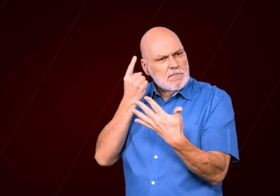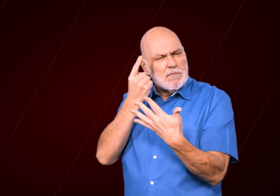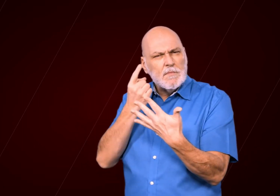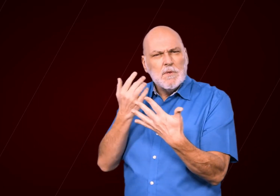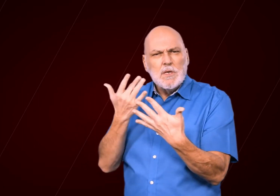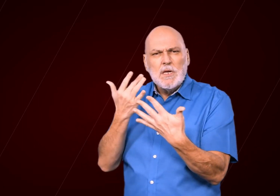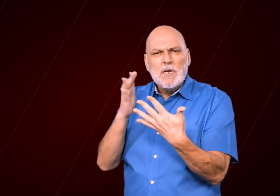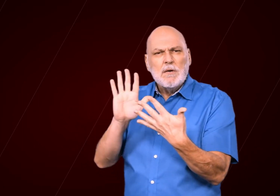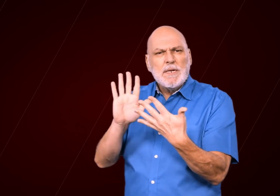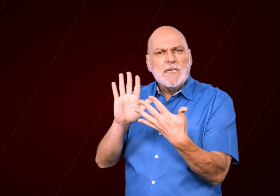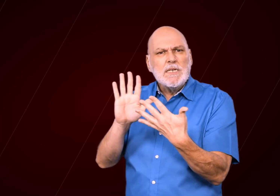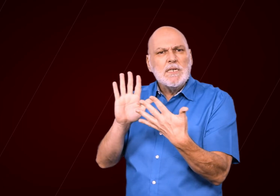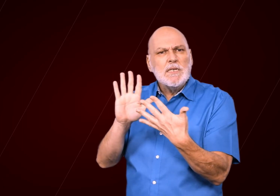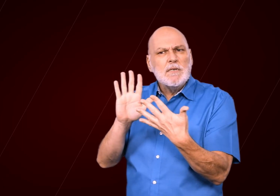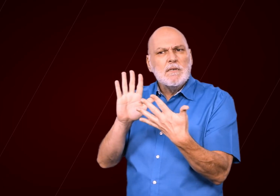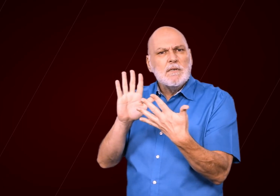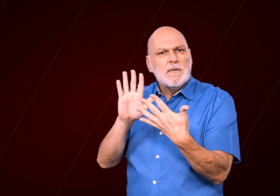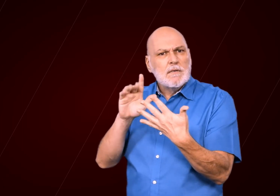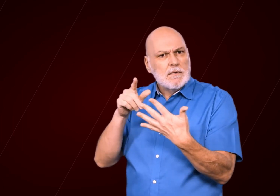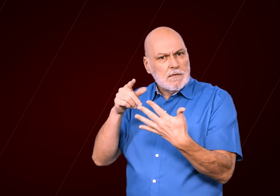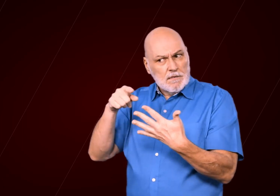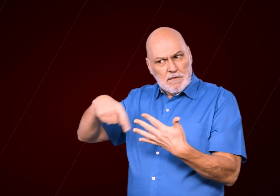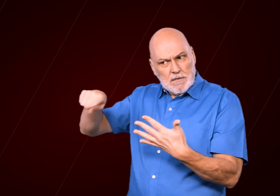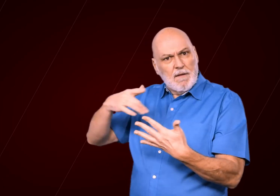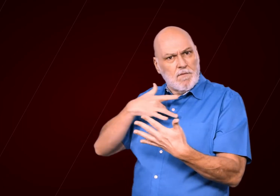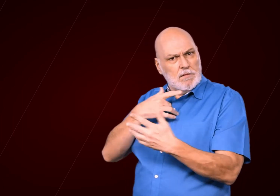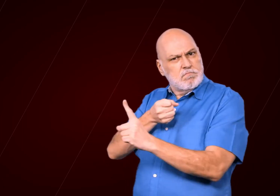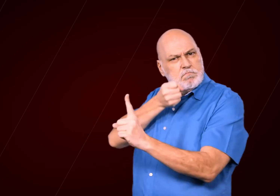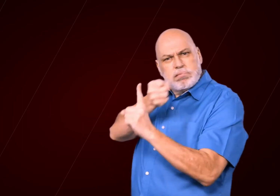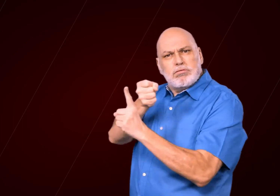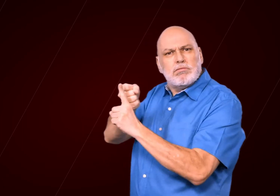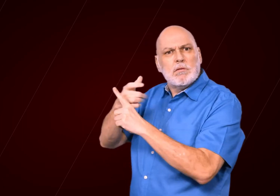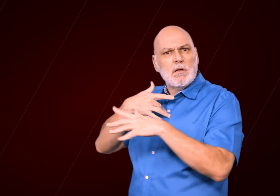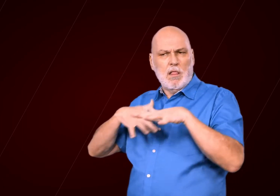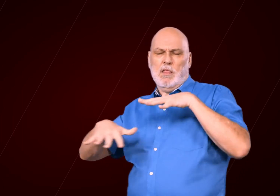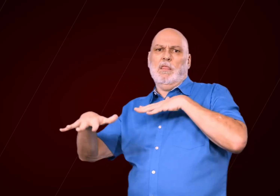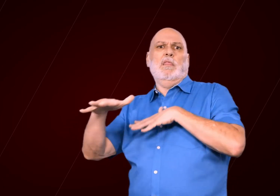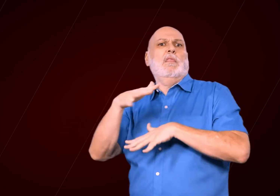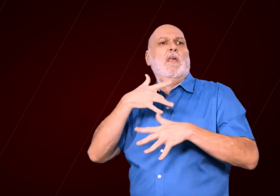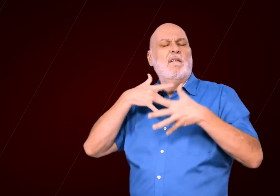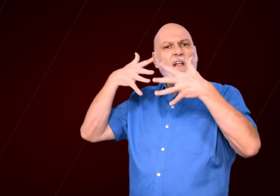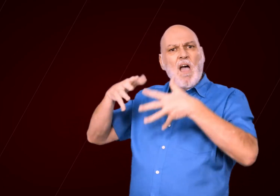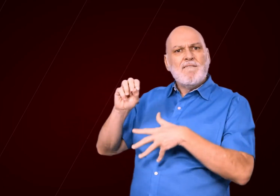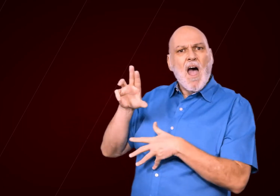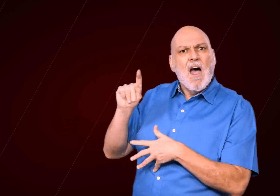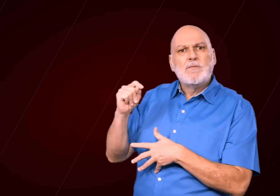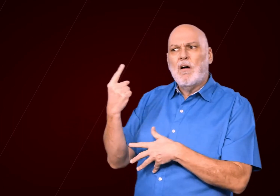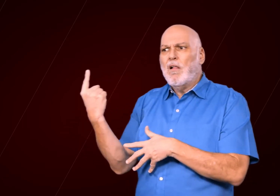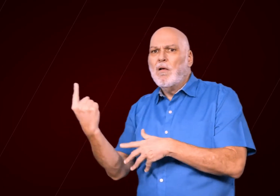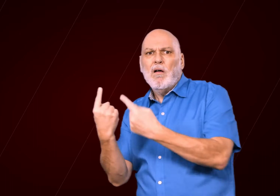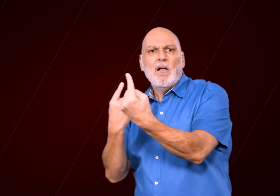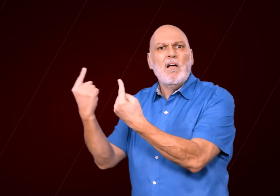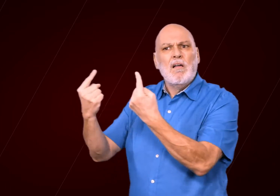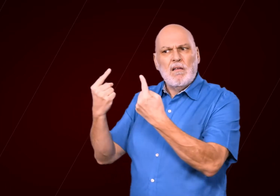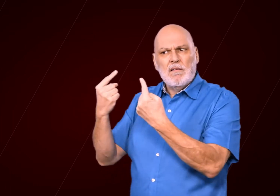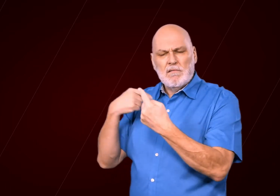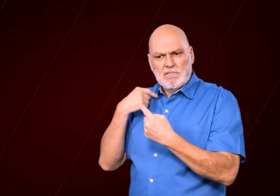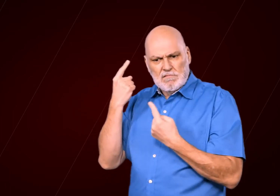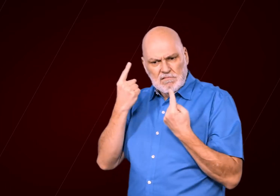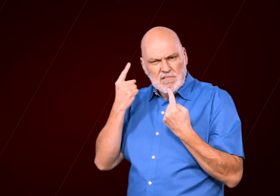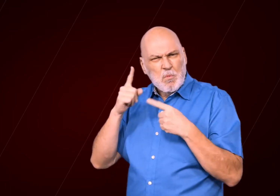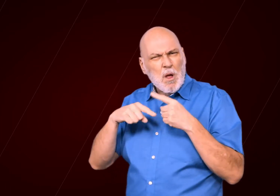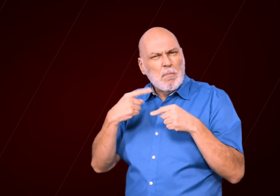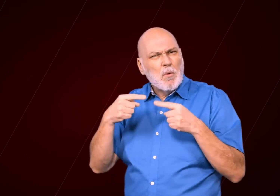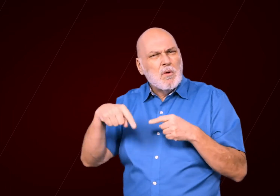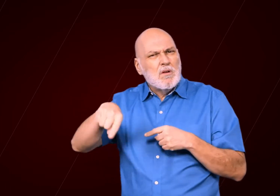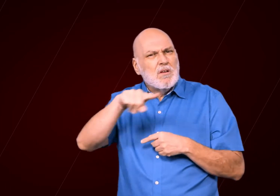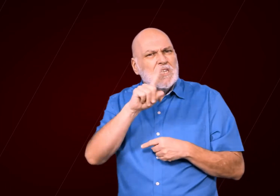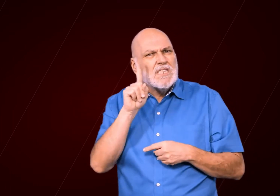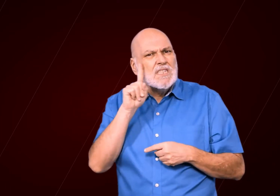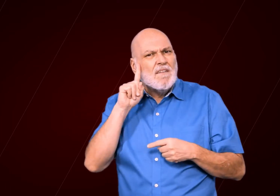If young people feel left out, what about Deaf youth?